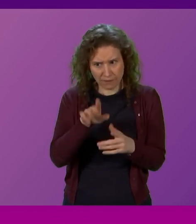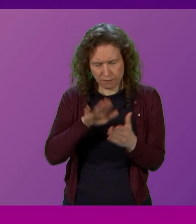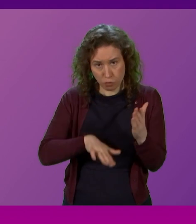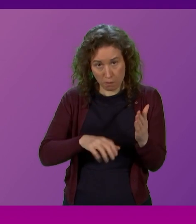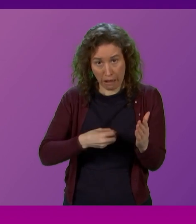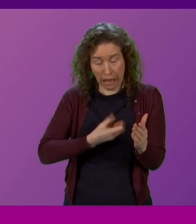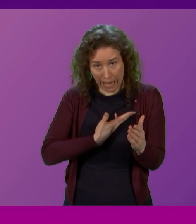of Parliament.